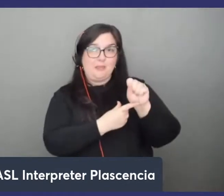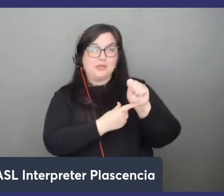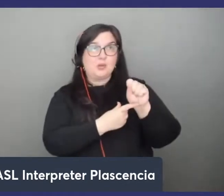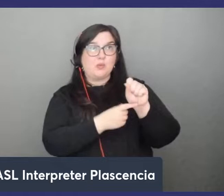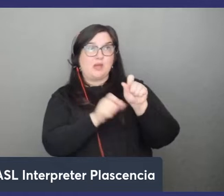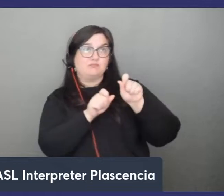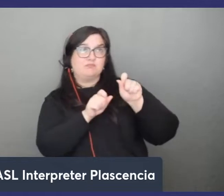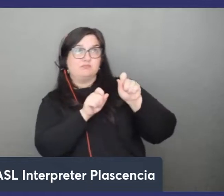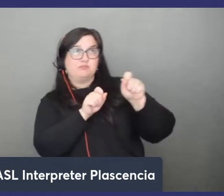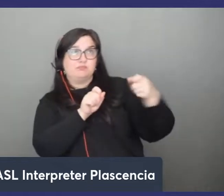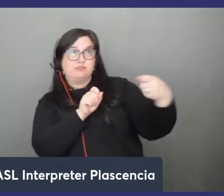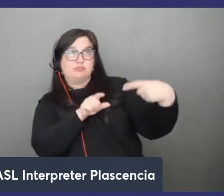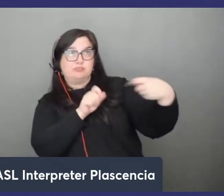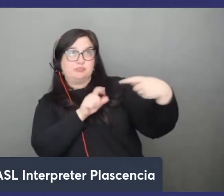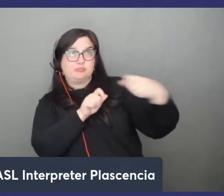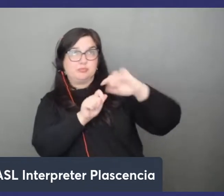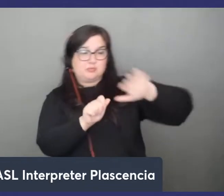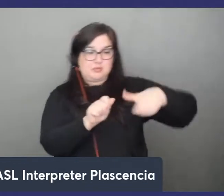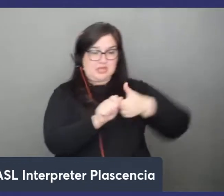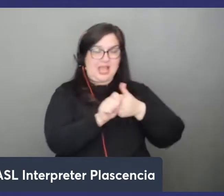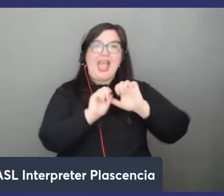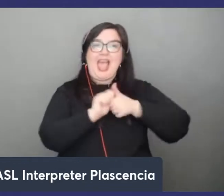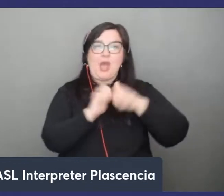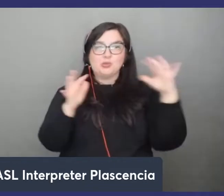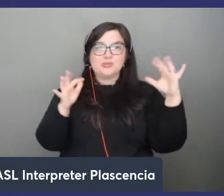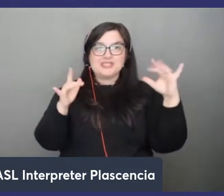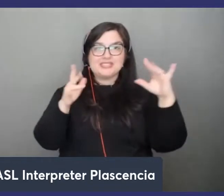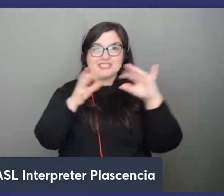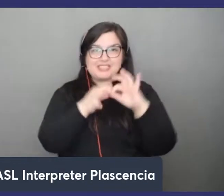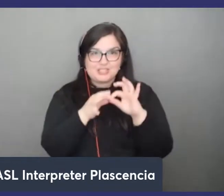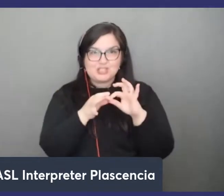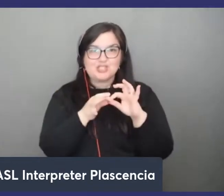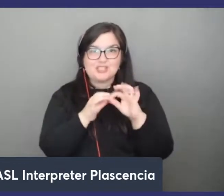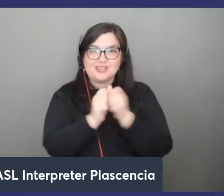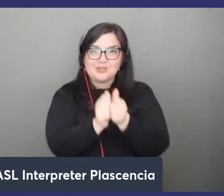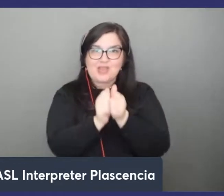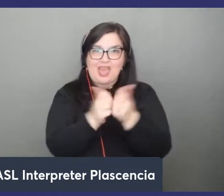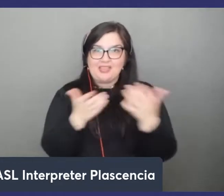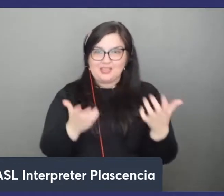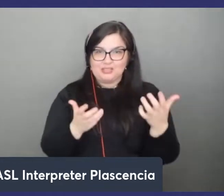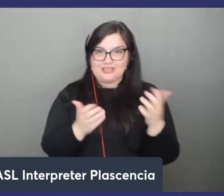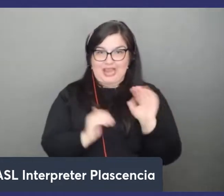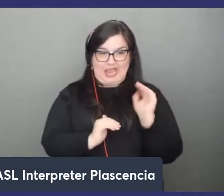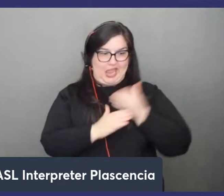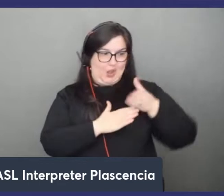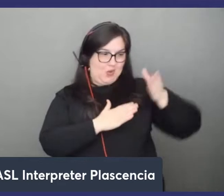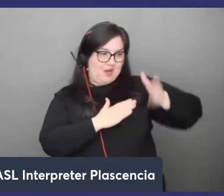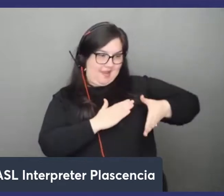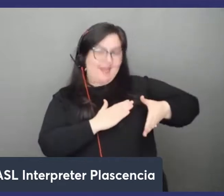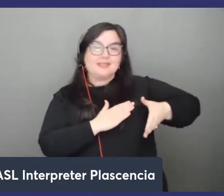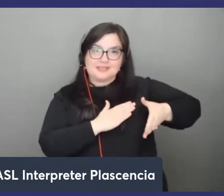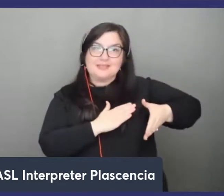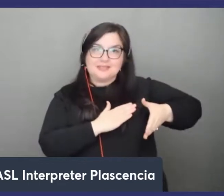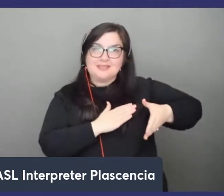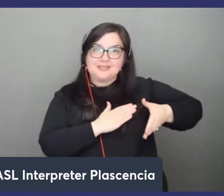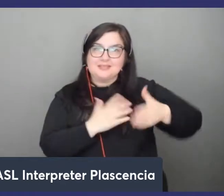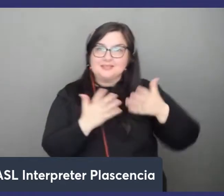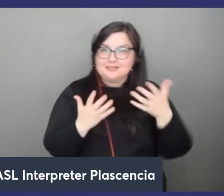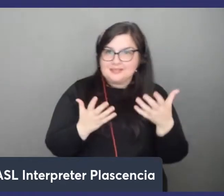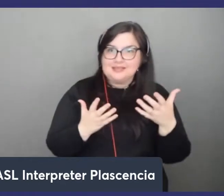of stitch these services together. And on our end, we've created these CloudFormation templates